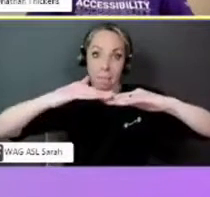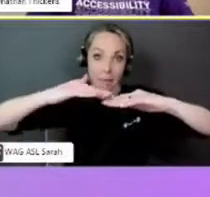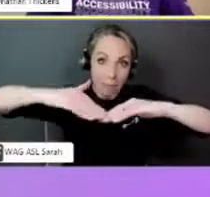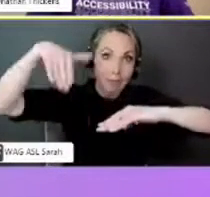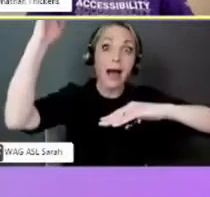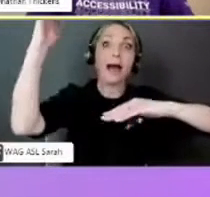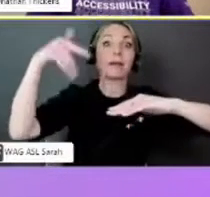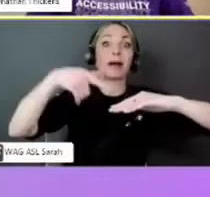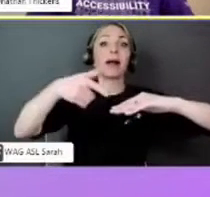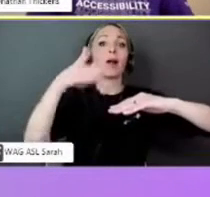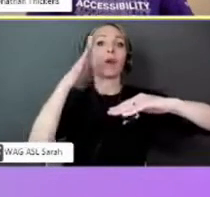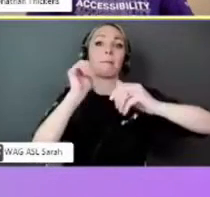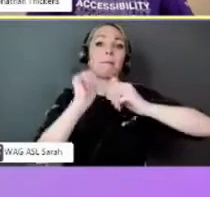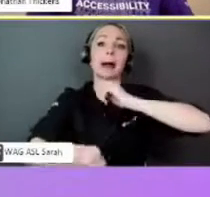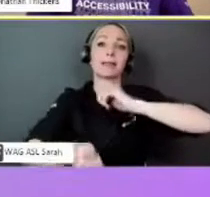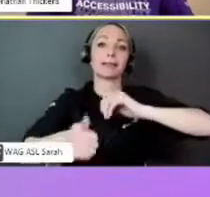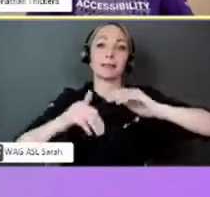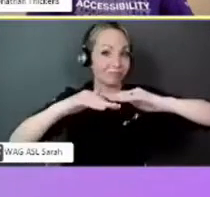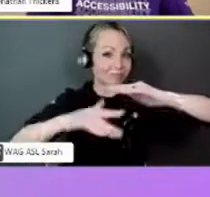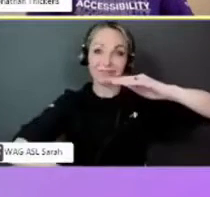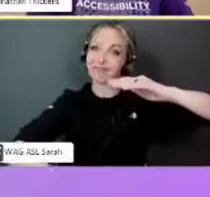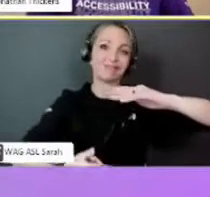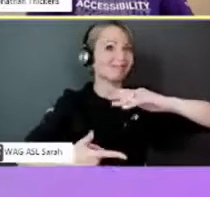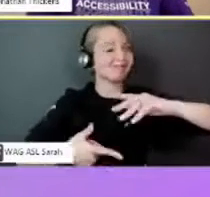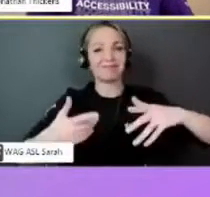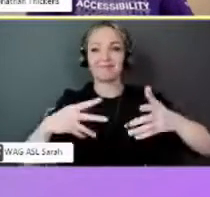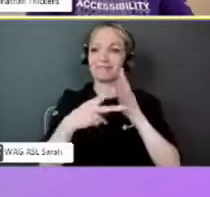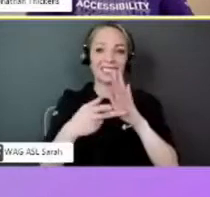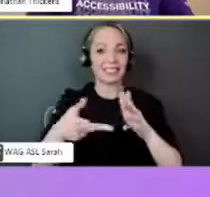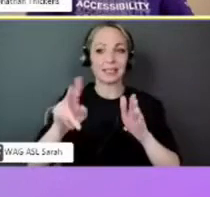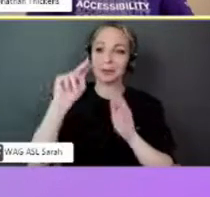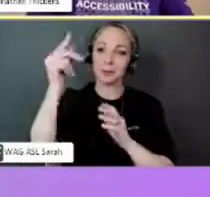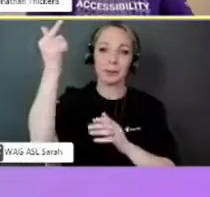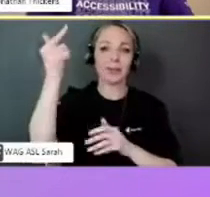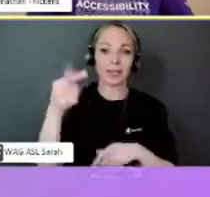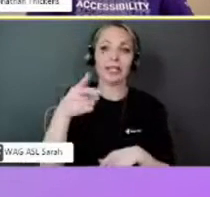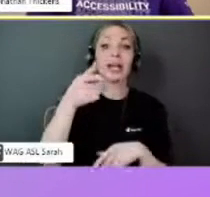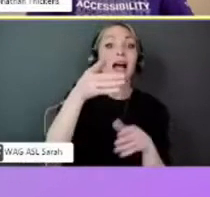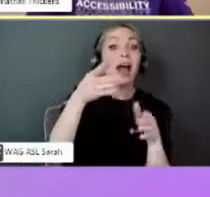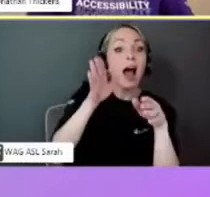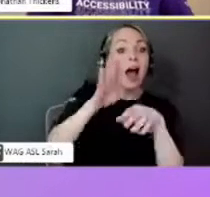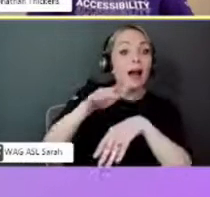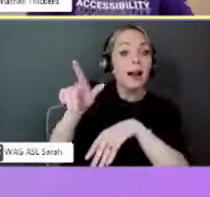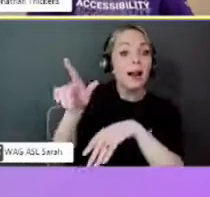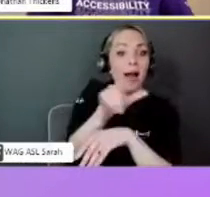shows the GitHub action output details. It shows how many issues it's found and gives a link